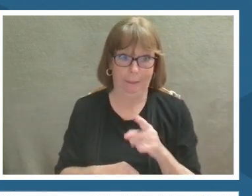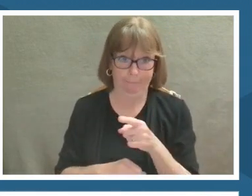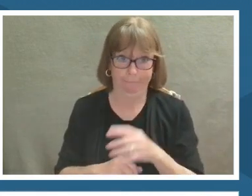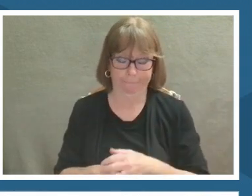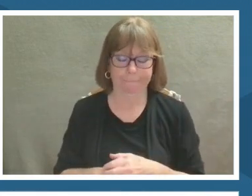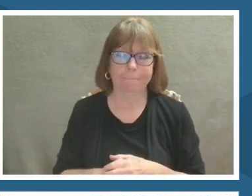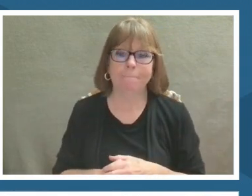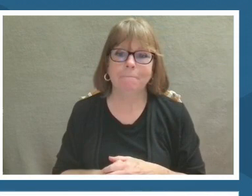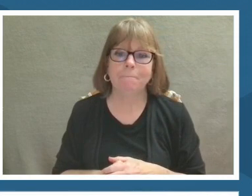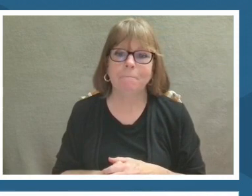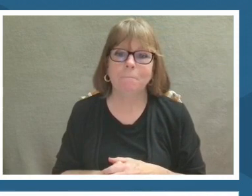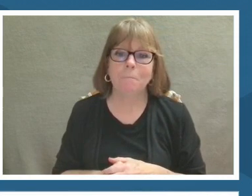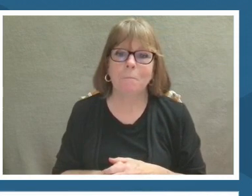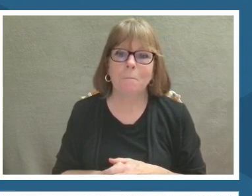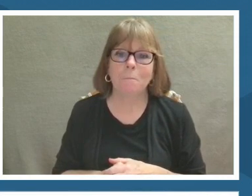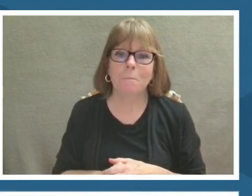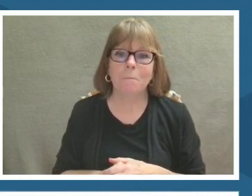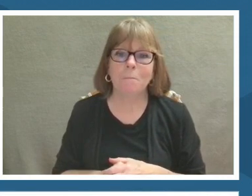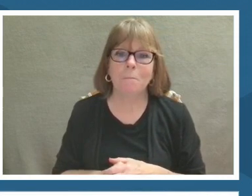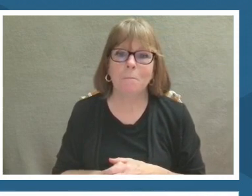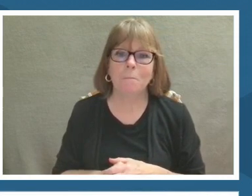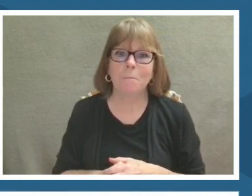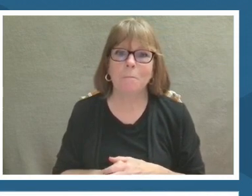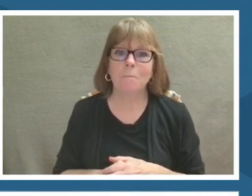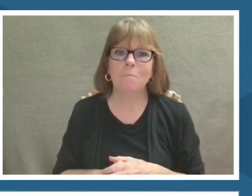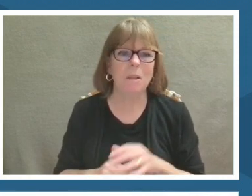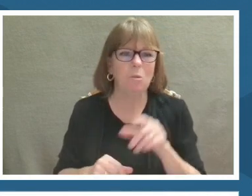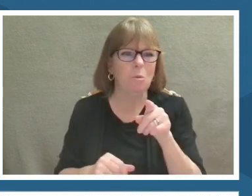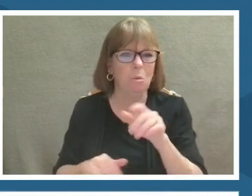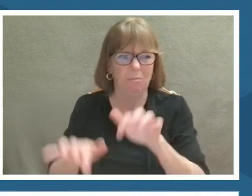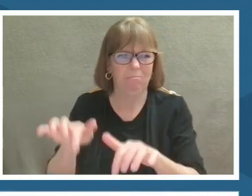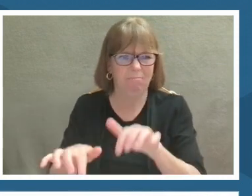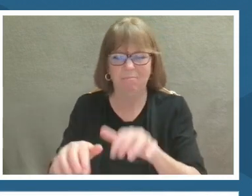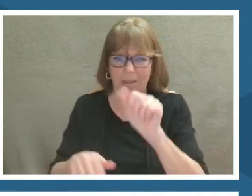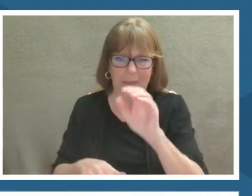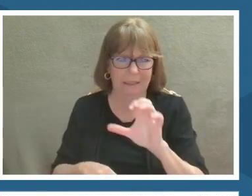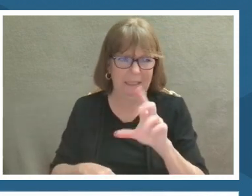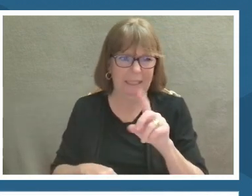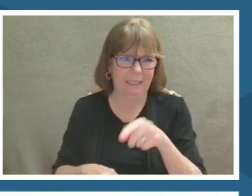so a b c or d